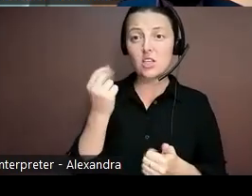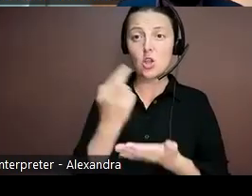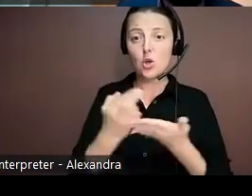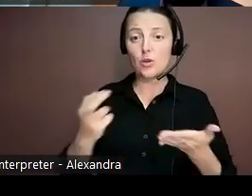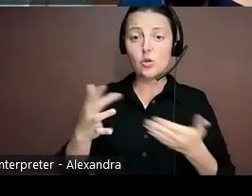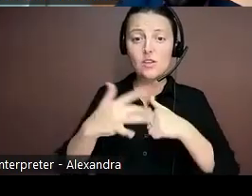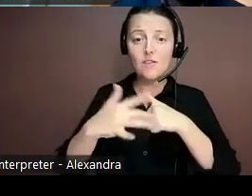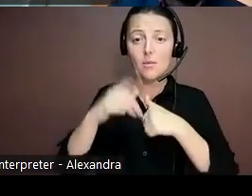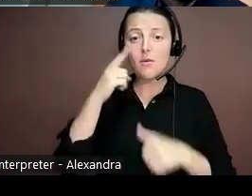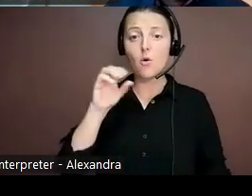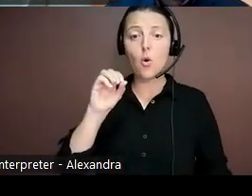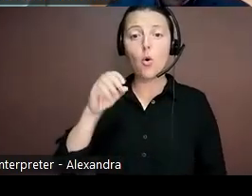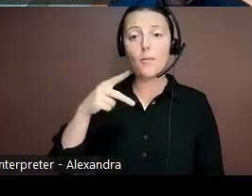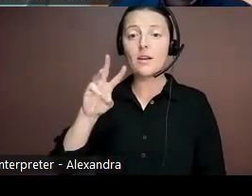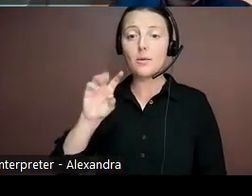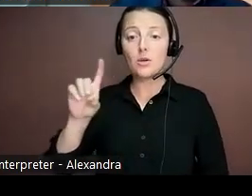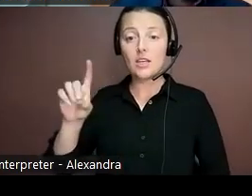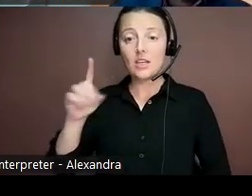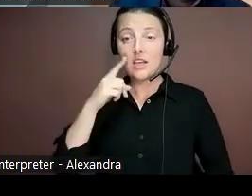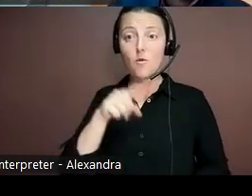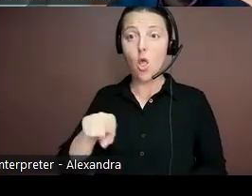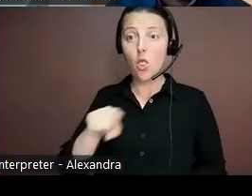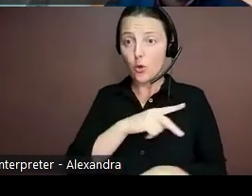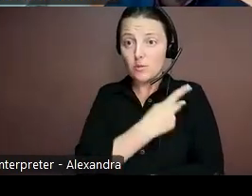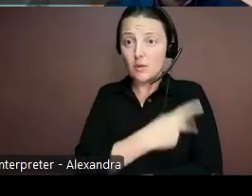limited. So if you create it you're going to wind up with patients you won't get you won't be able